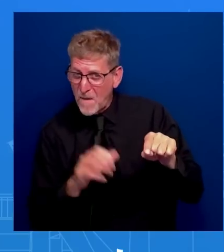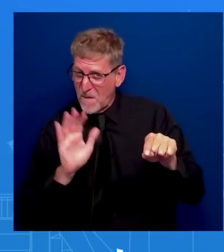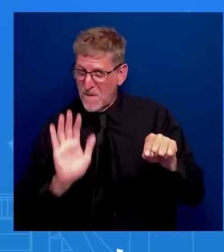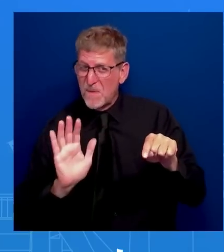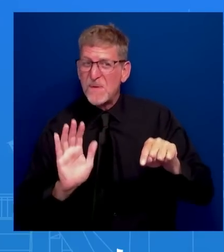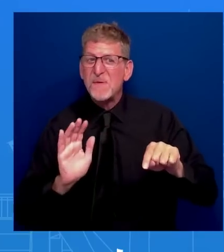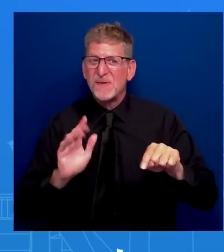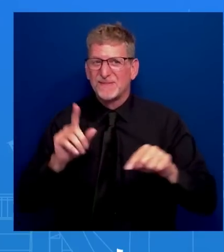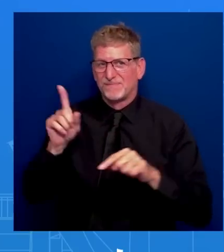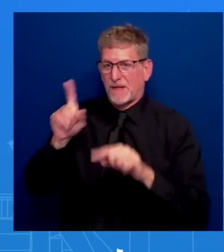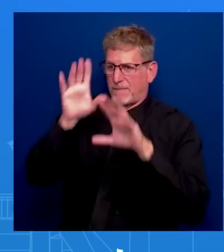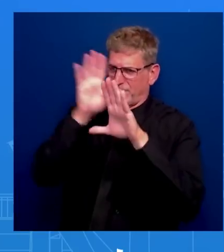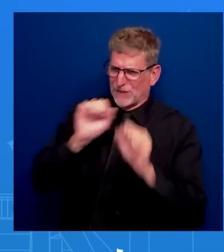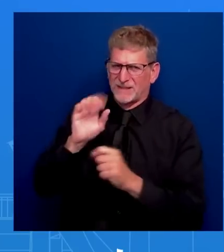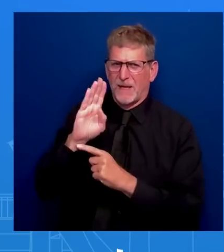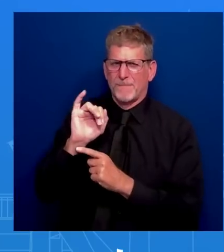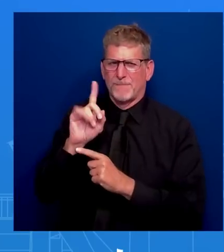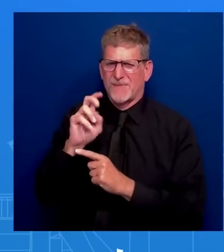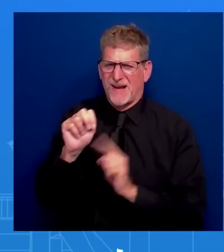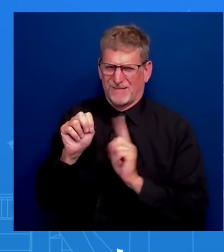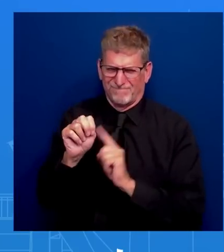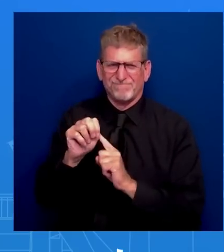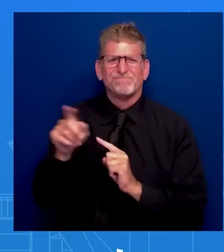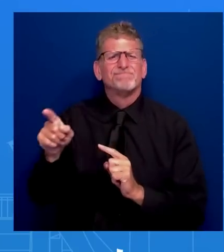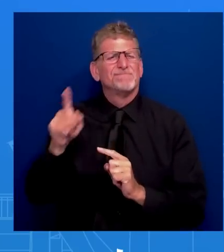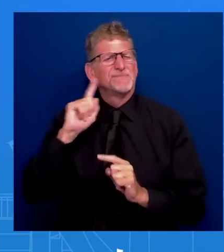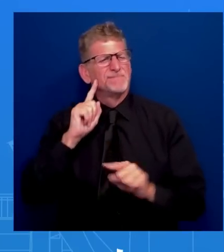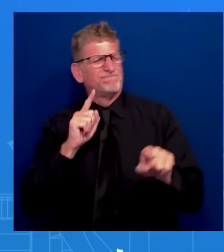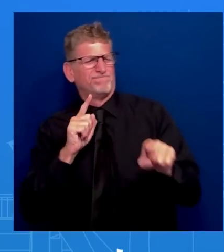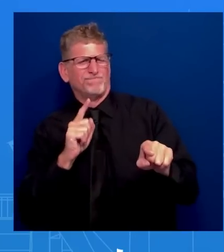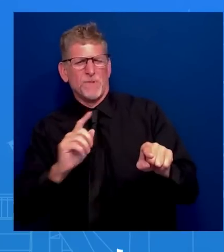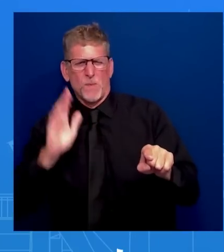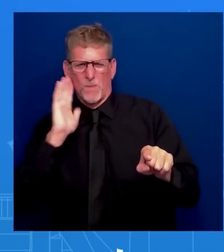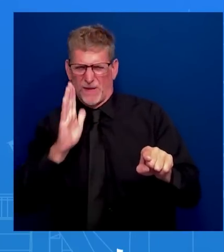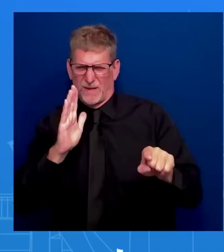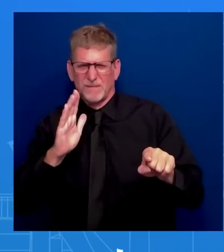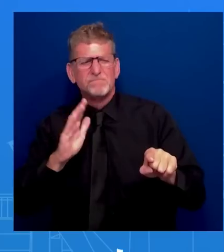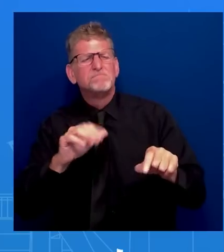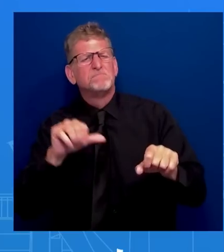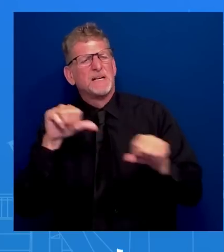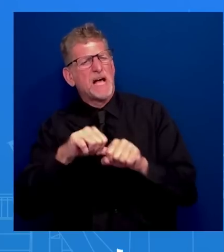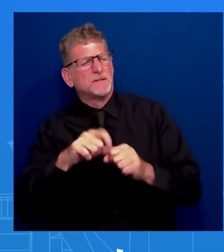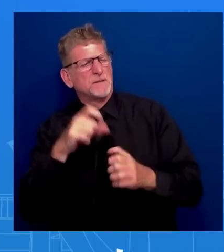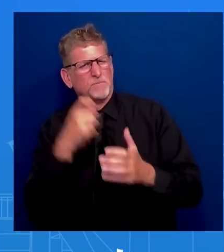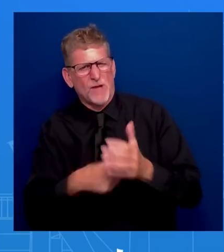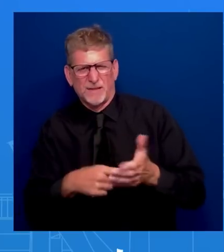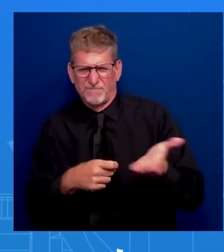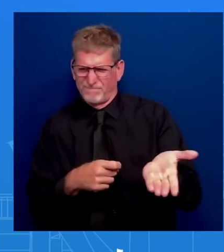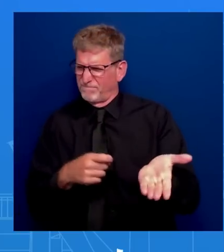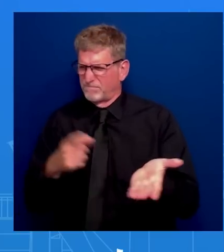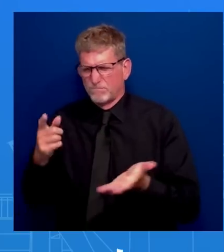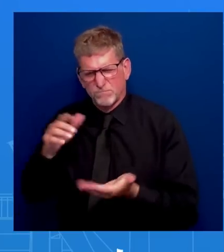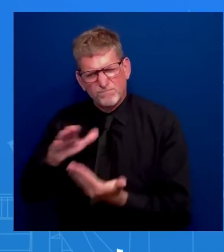Putin's price hike at the ba- -- at the pump, and he has. He is releasing 1 billion barrels of oil a day